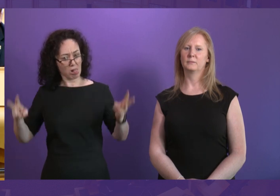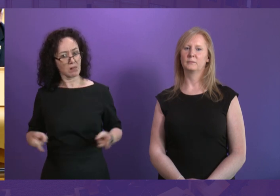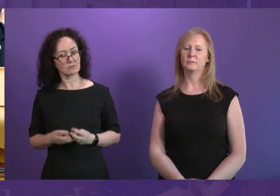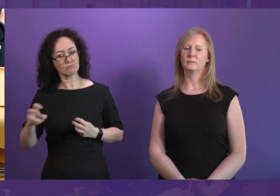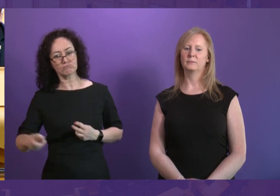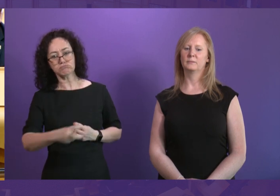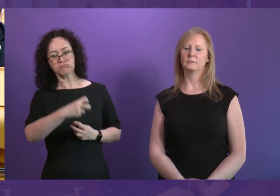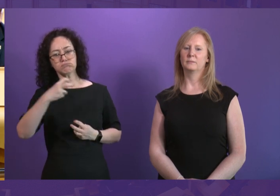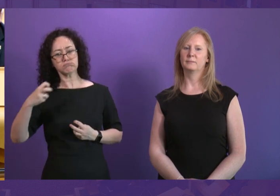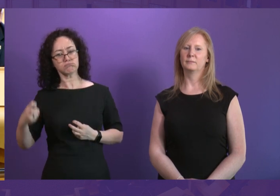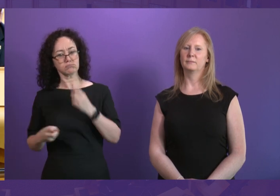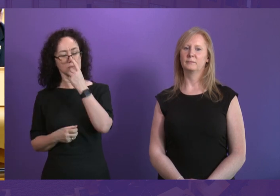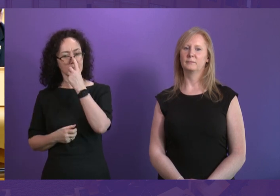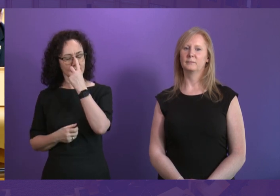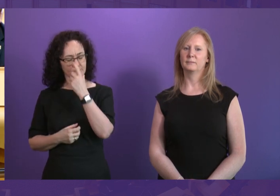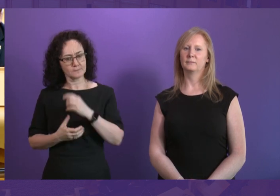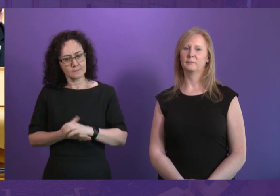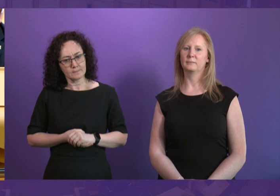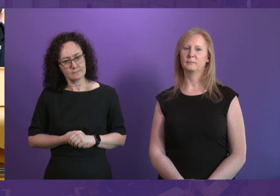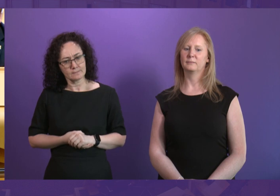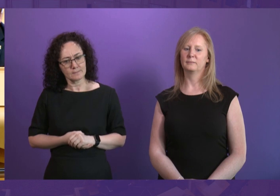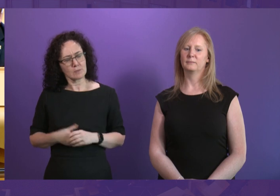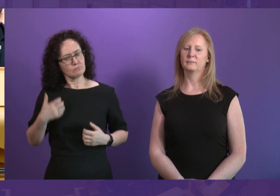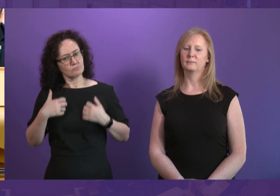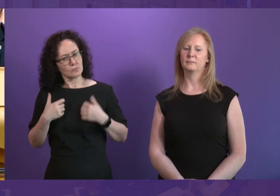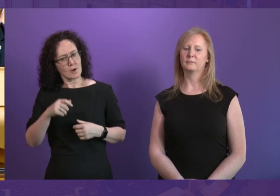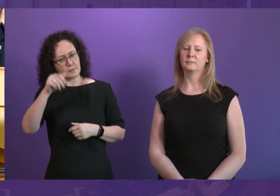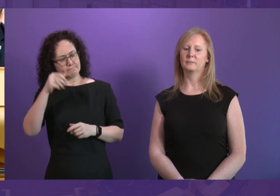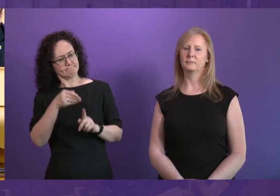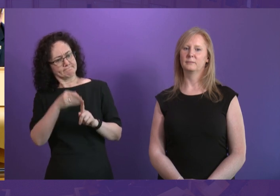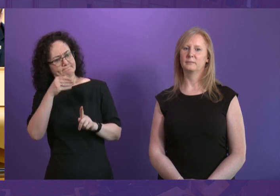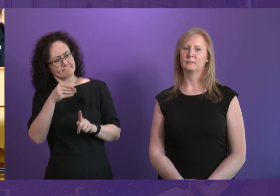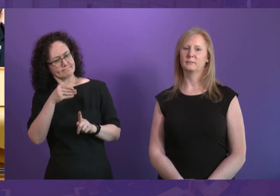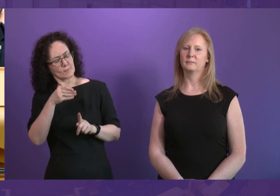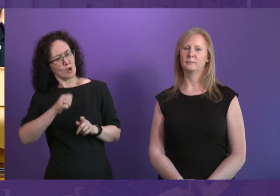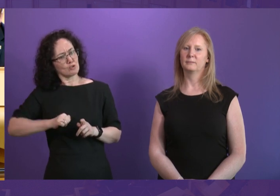seems to agree with me, rather than with them. In the past couple of years alone, David Mundell